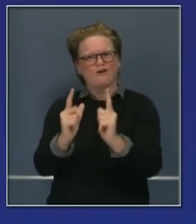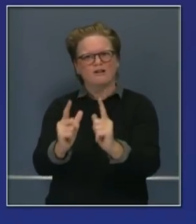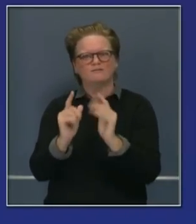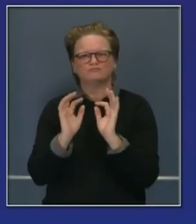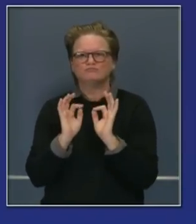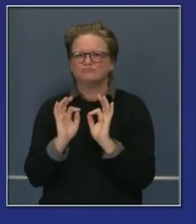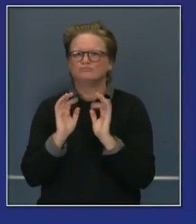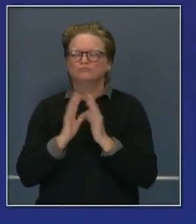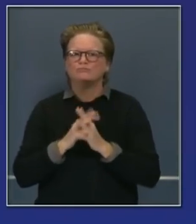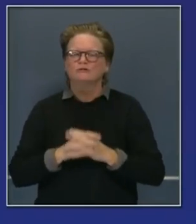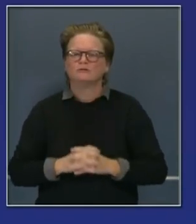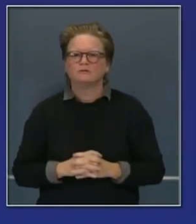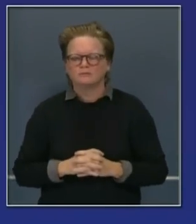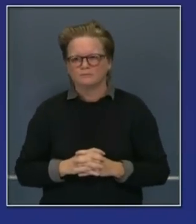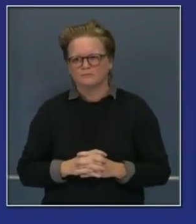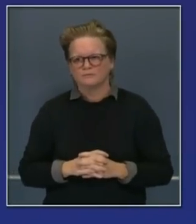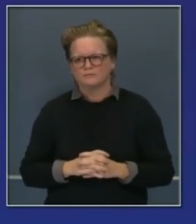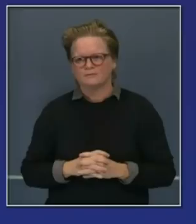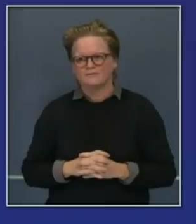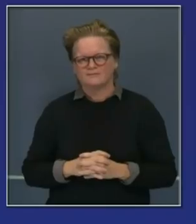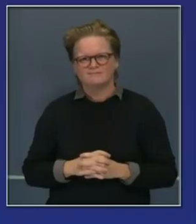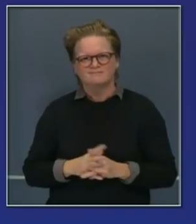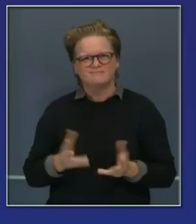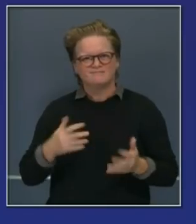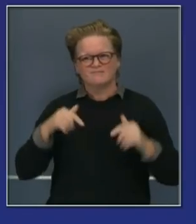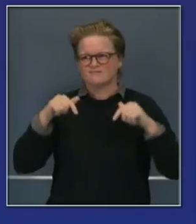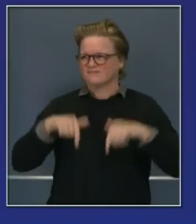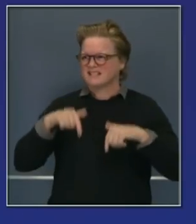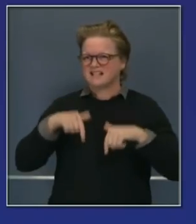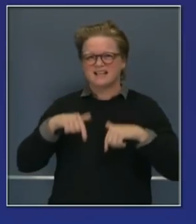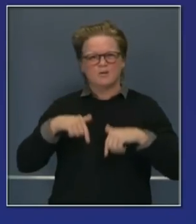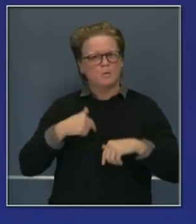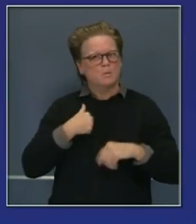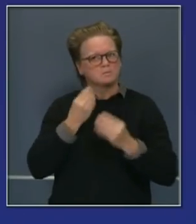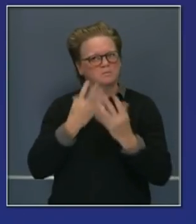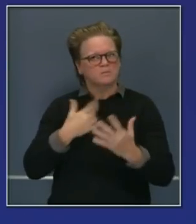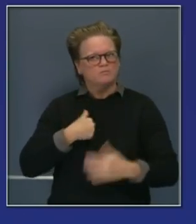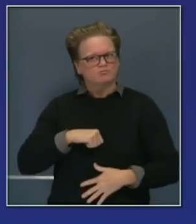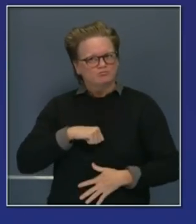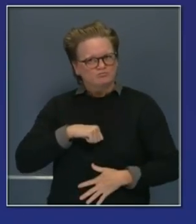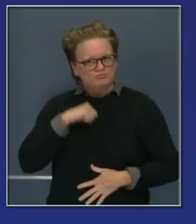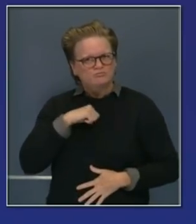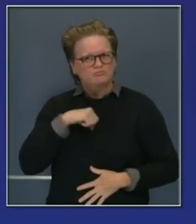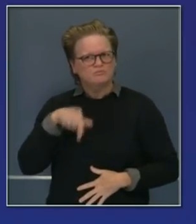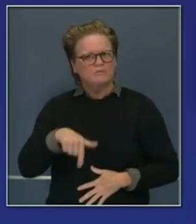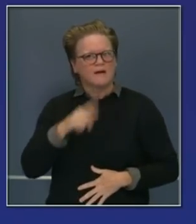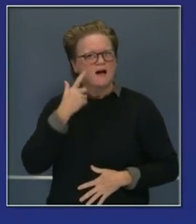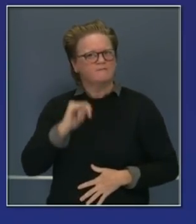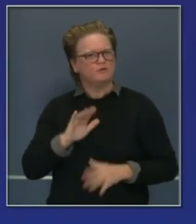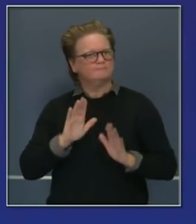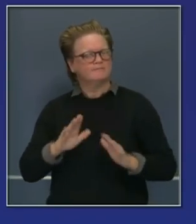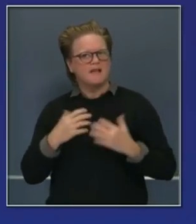PERSPECTIVE AS WELL AS FROM A MORAL AND ETHICAL PERSPECTIVE. WE ARE JUST PROUD OF THAT. I WANTED TO BRING THAT BACK UP